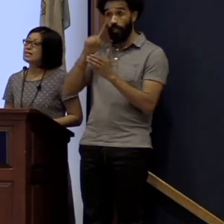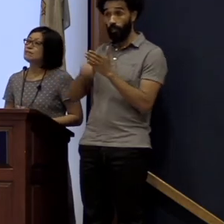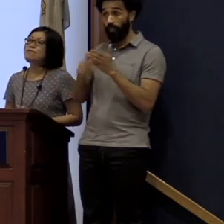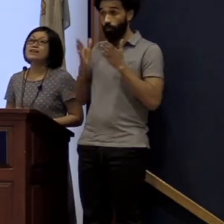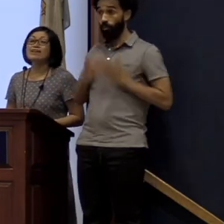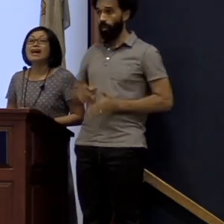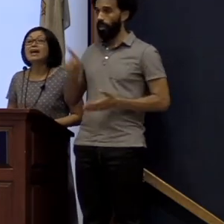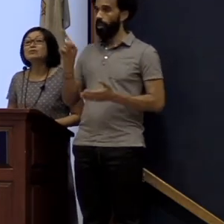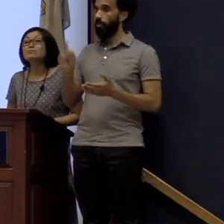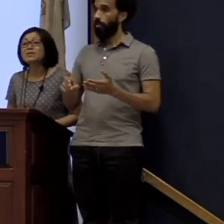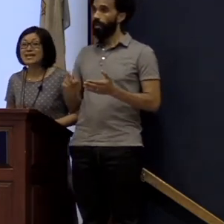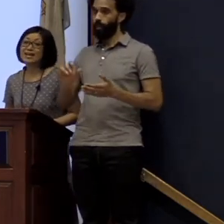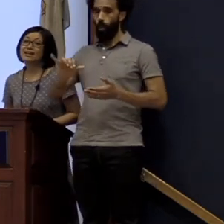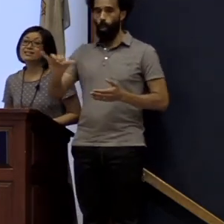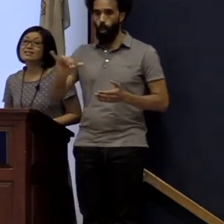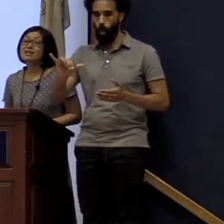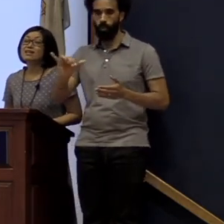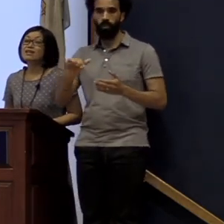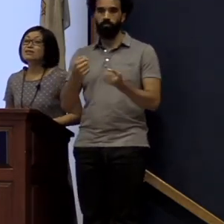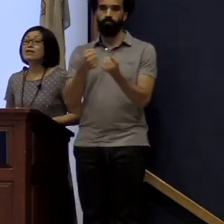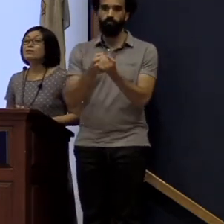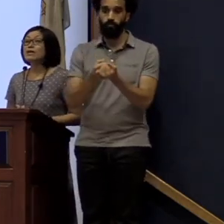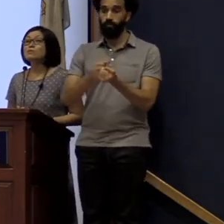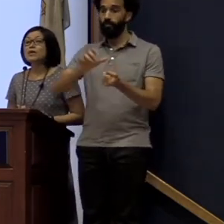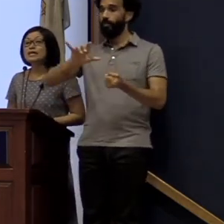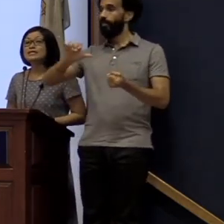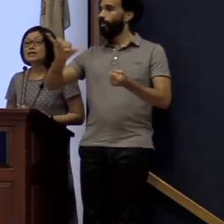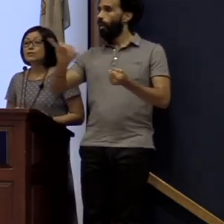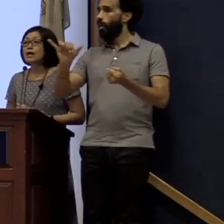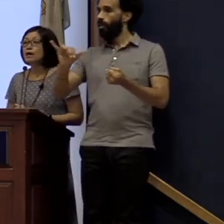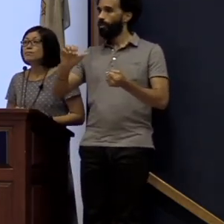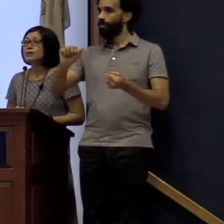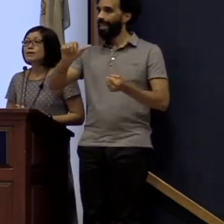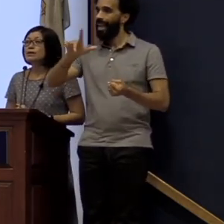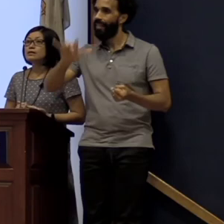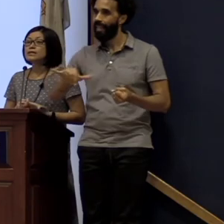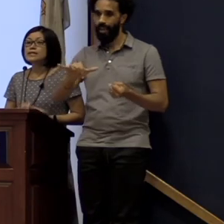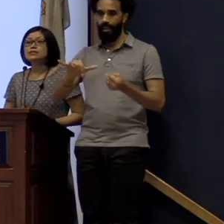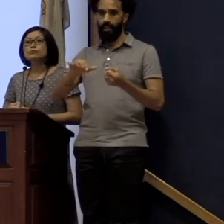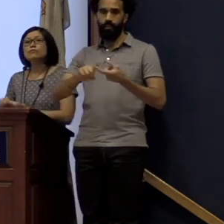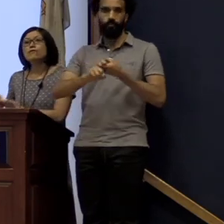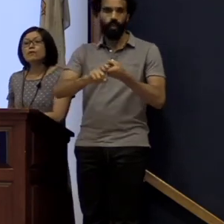We figure out how to be allies, you know in ways that will help the kids to move forward